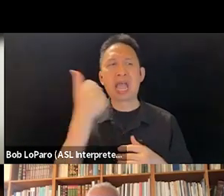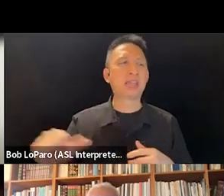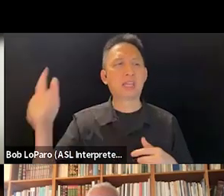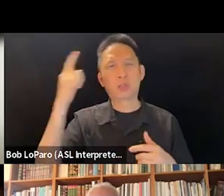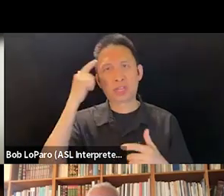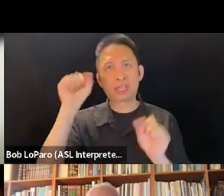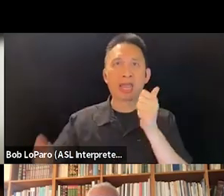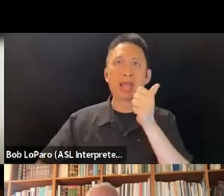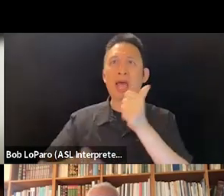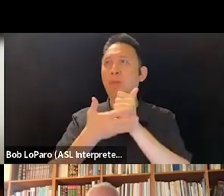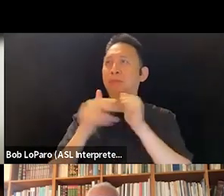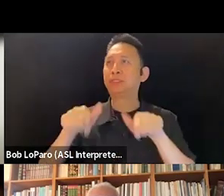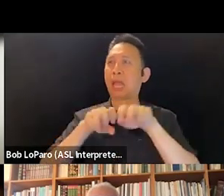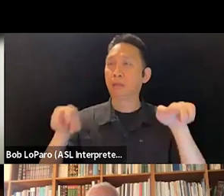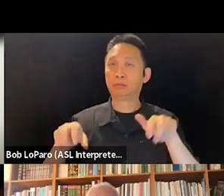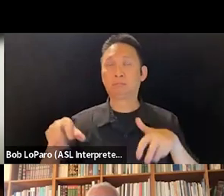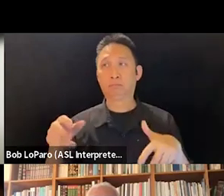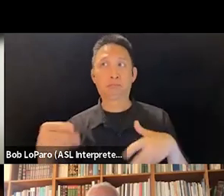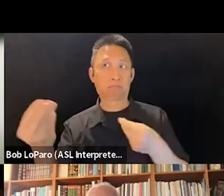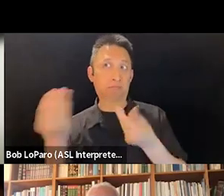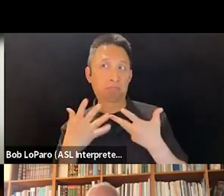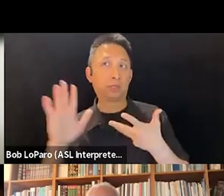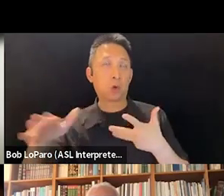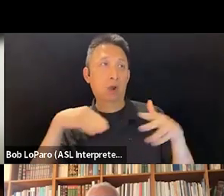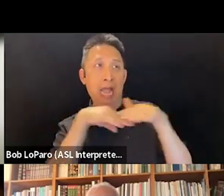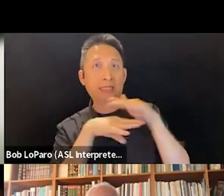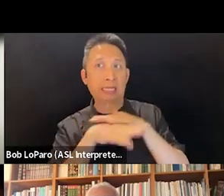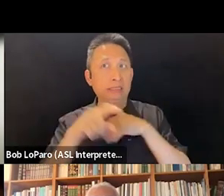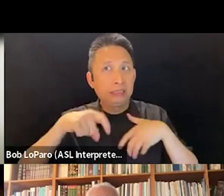and how you were able to access it as well. So there will be an audience experience survey